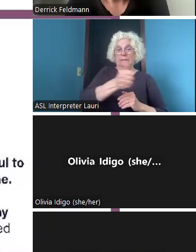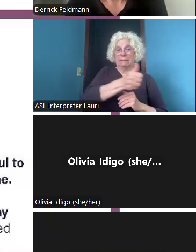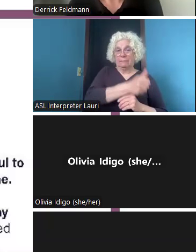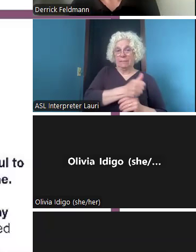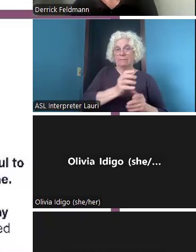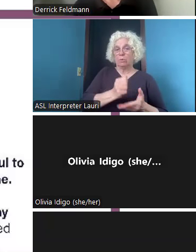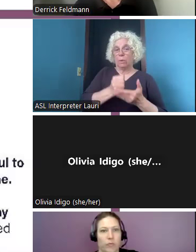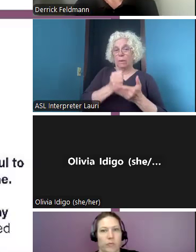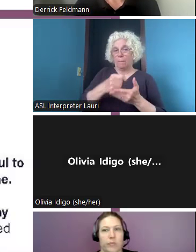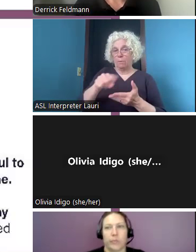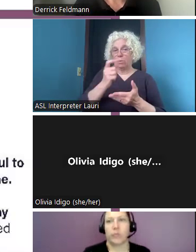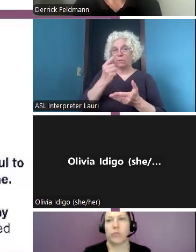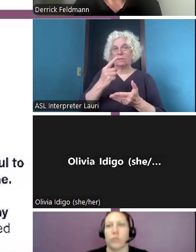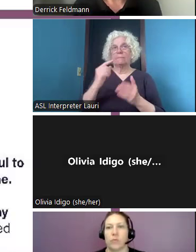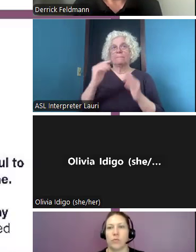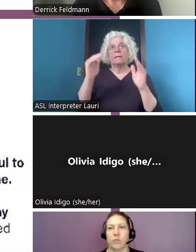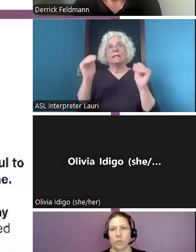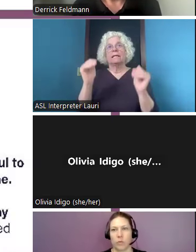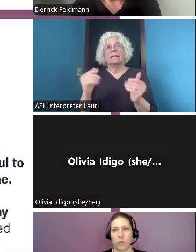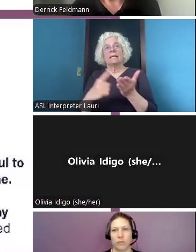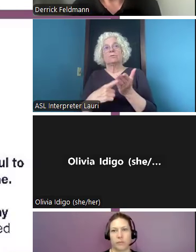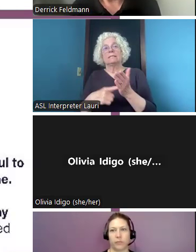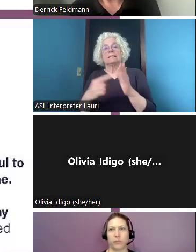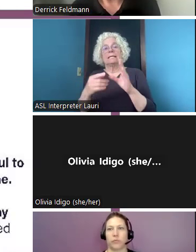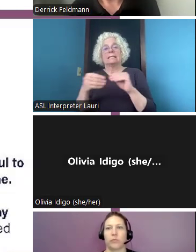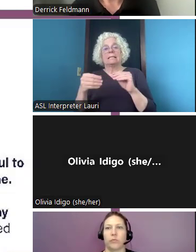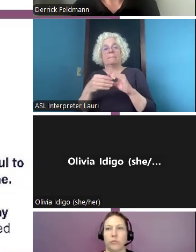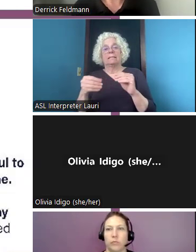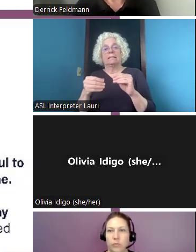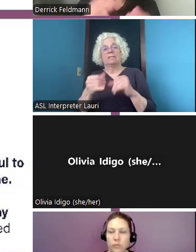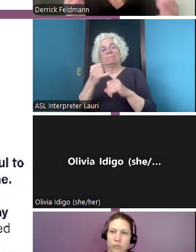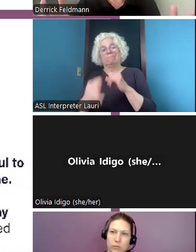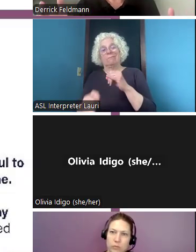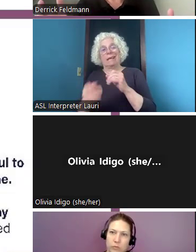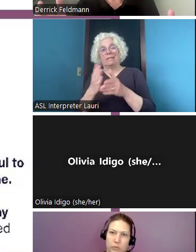On the next slide, we'll talk about those messaging. And we'll round it out here, right?